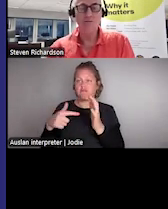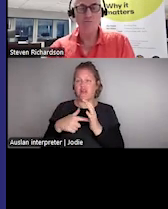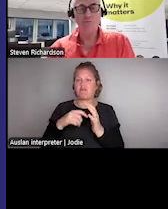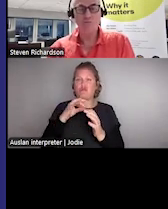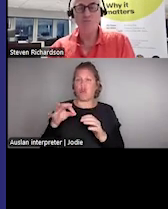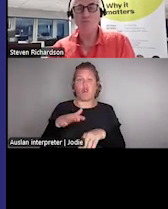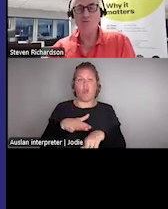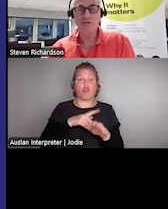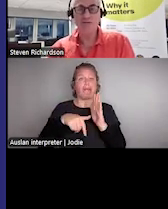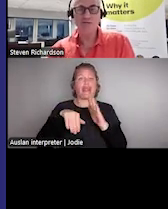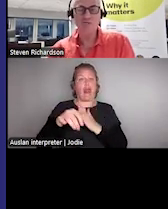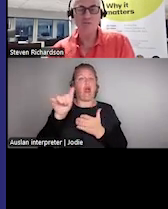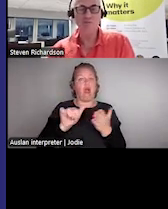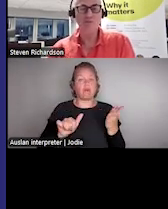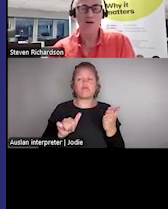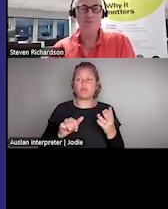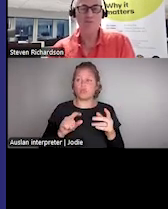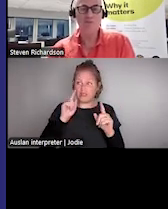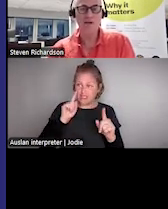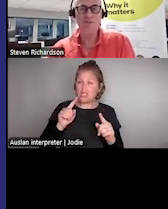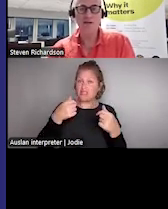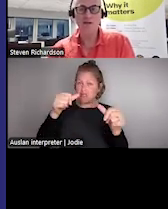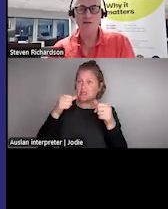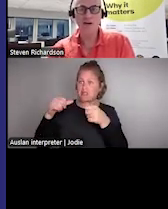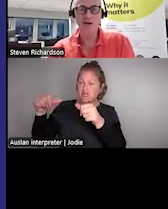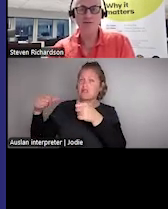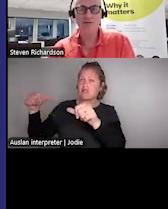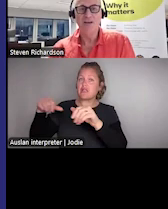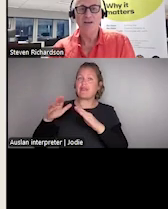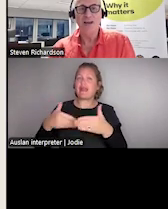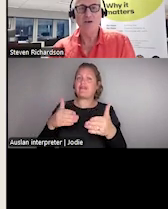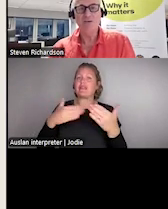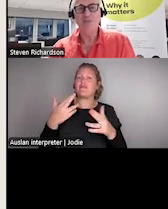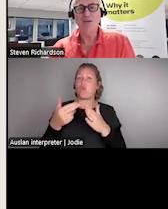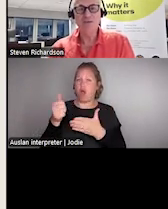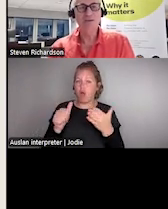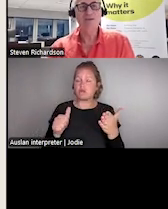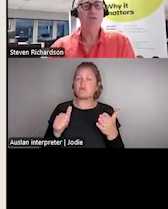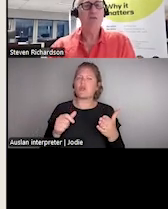but we have seen some good success stories from Giving Day's in the arts. Part of the reason is